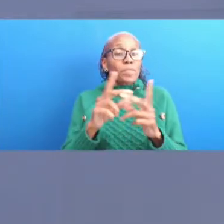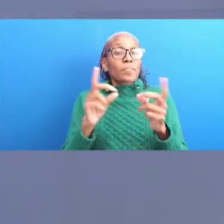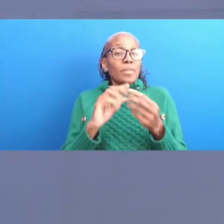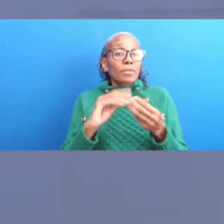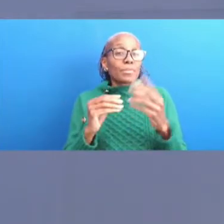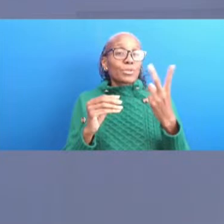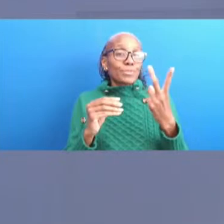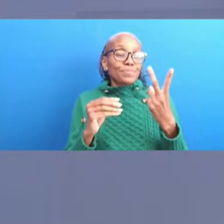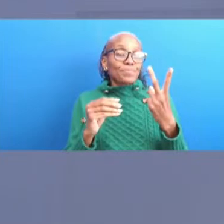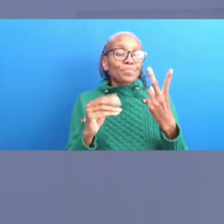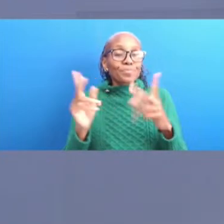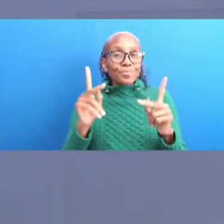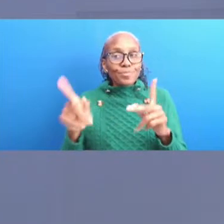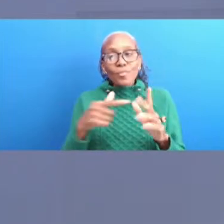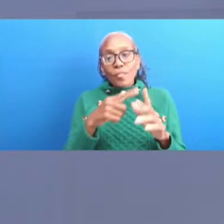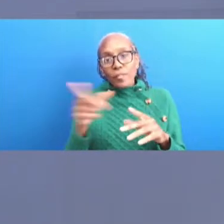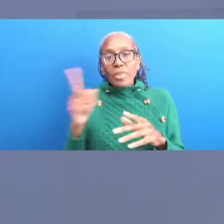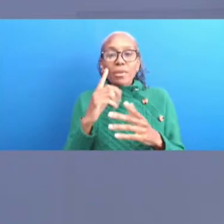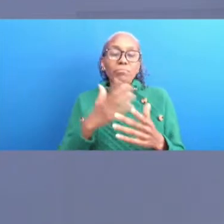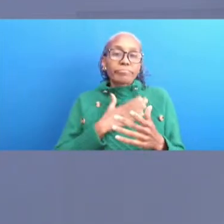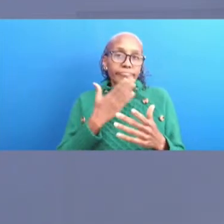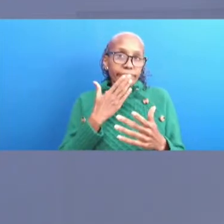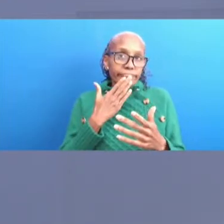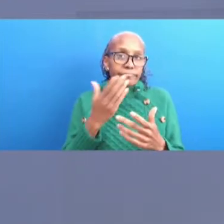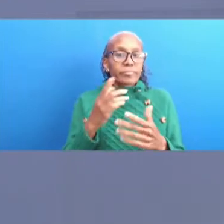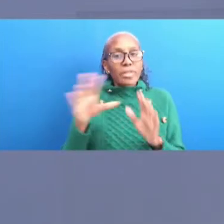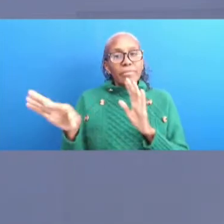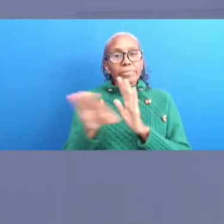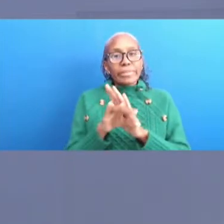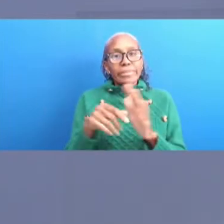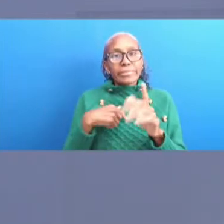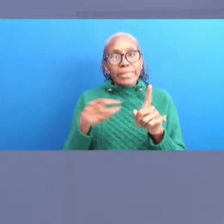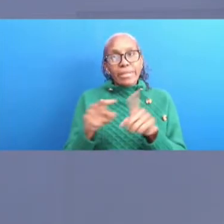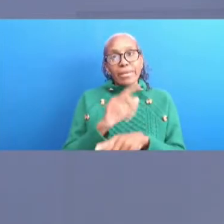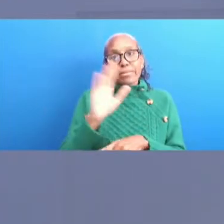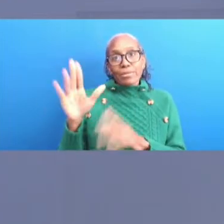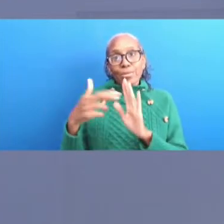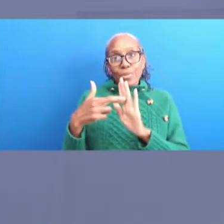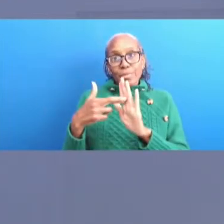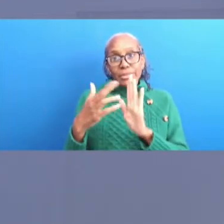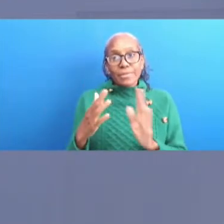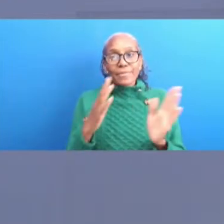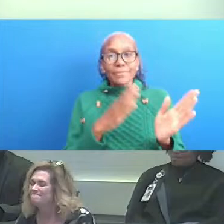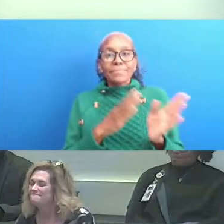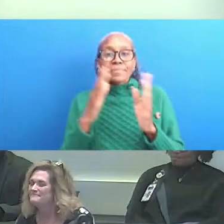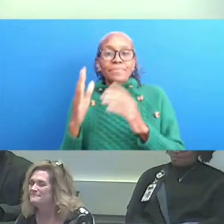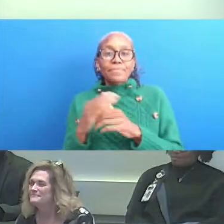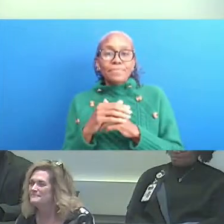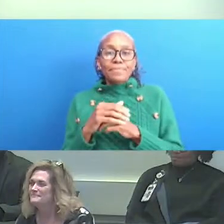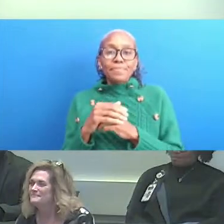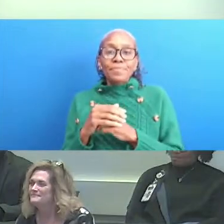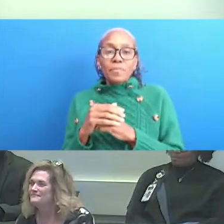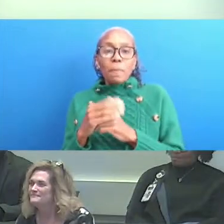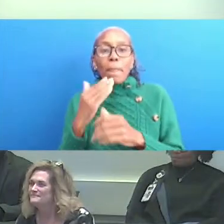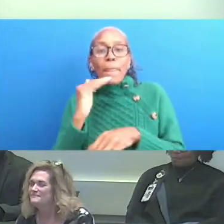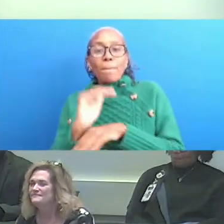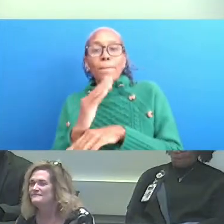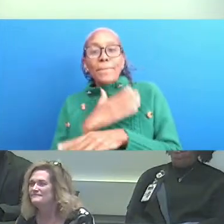THE NAME IS VILMA DE AND I REPRESENT THE MOST POWERFUL PEOPLE IN THE DISTRICT AS